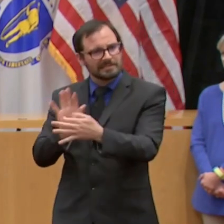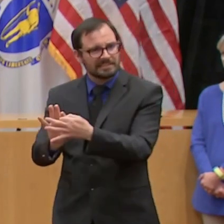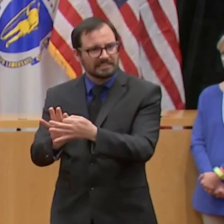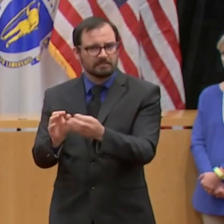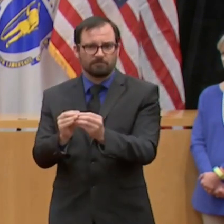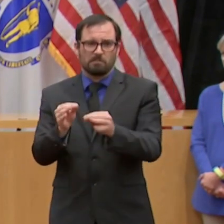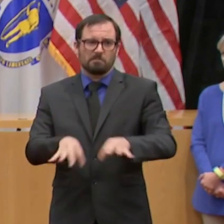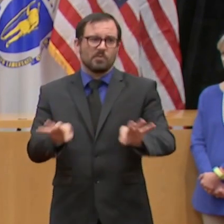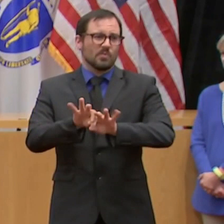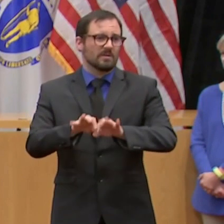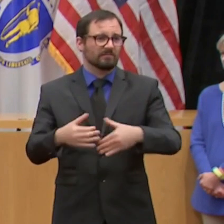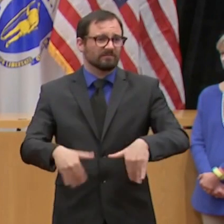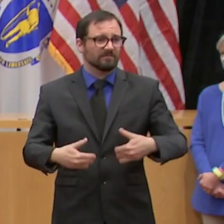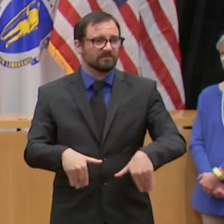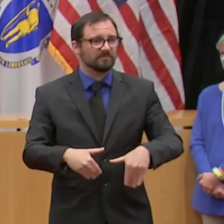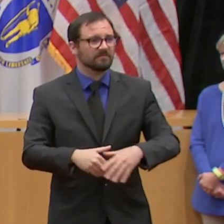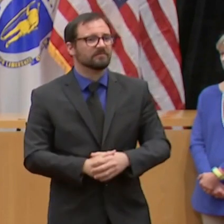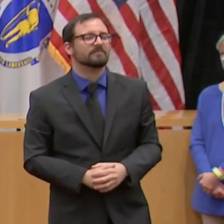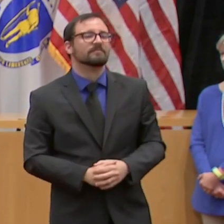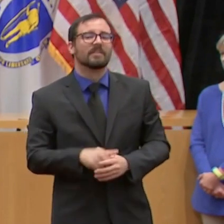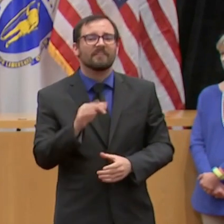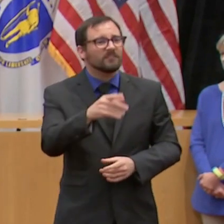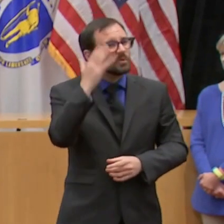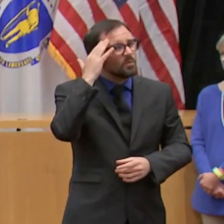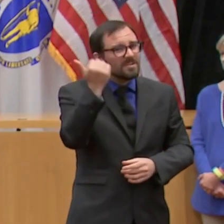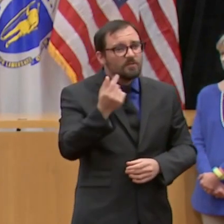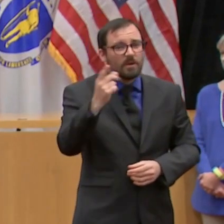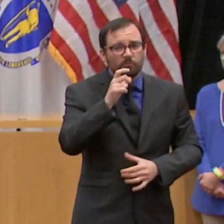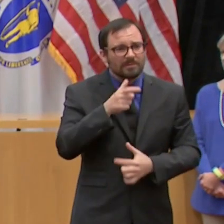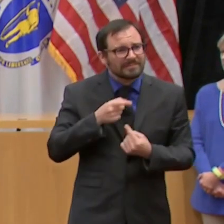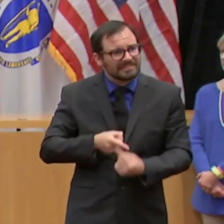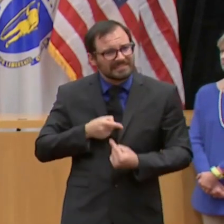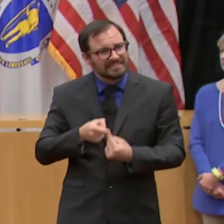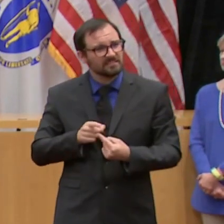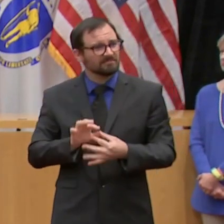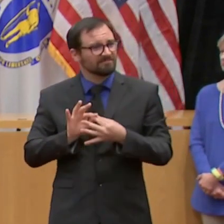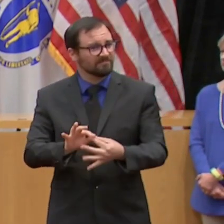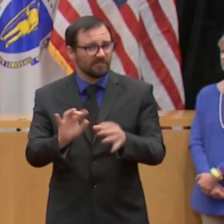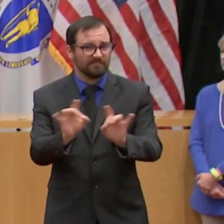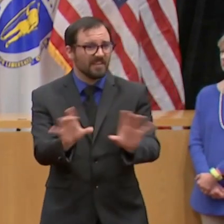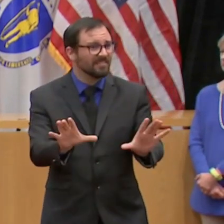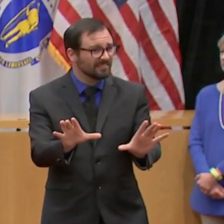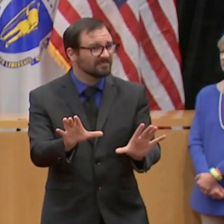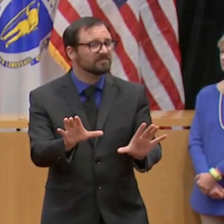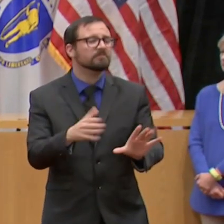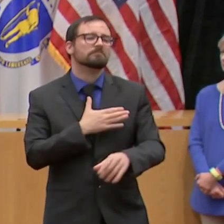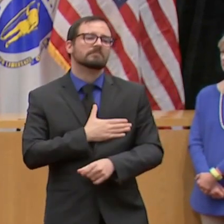FROM SUPPORT. IF YOU KNOW SOMEONE STRUGGLING WITH ISSUES RELATED TO SEXUAL